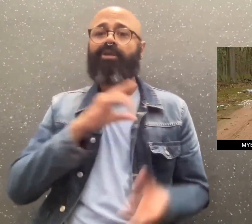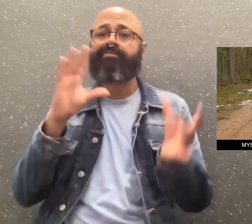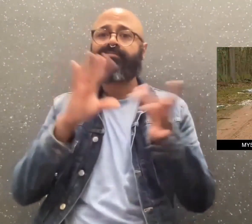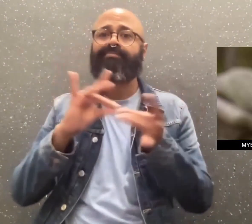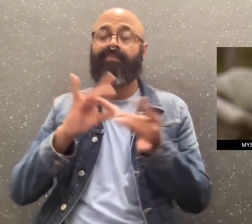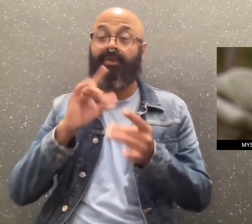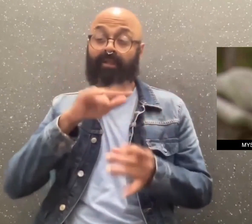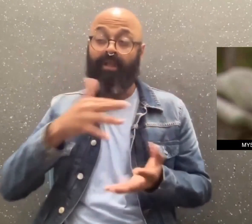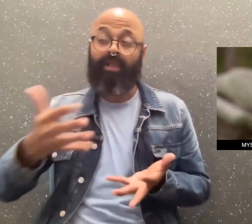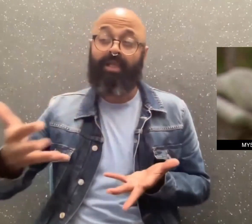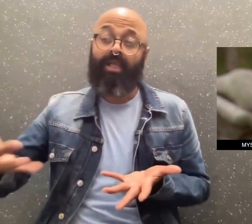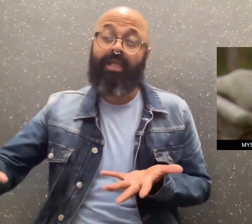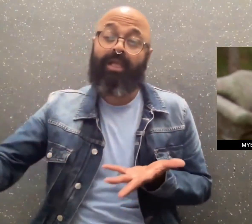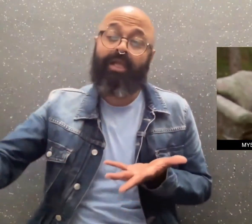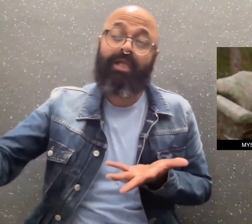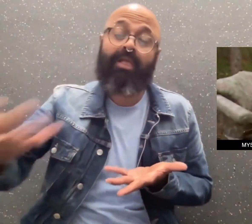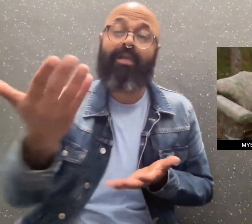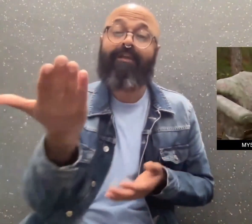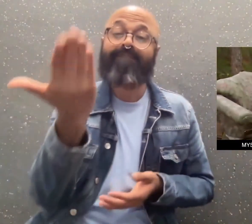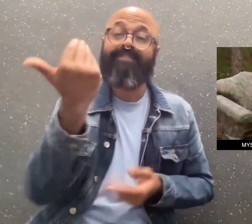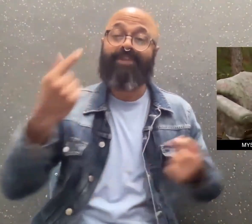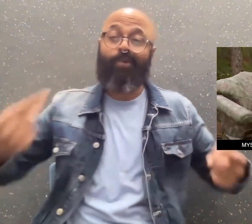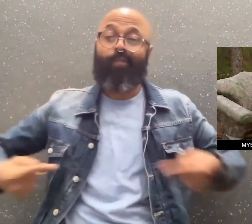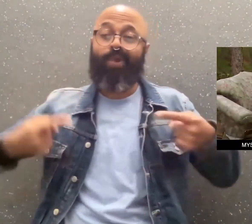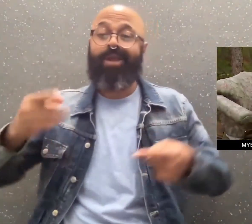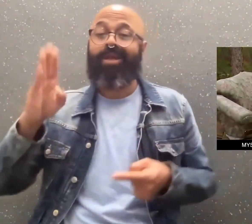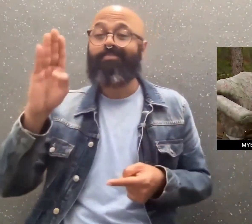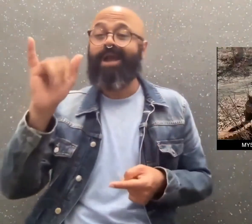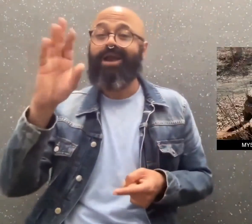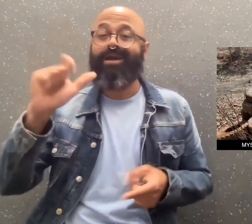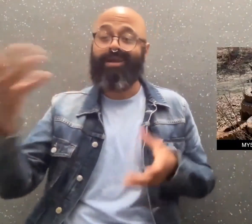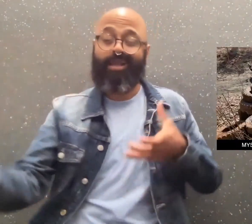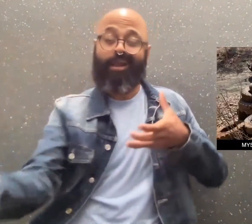The police say it took 15 wheelbarrows to haul the pasta away.